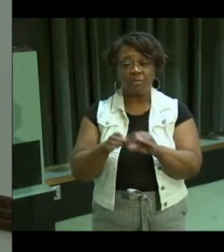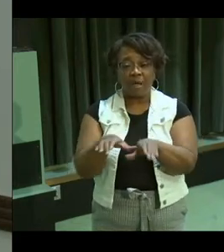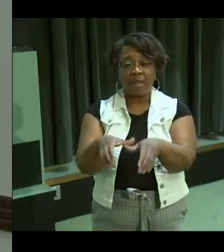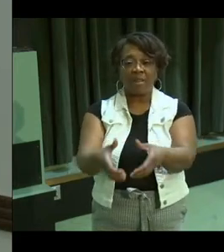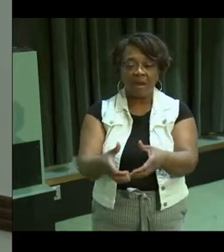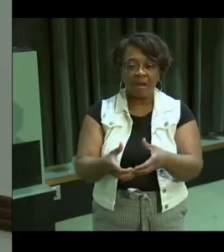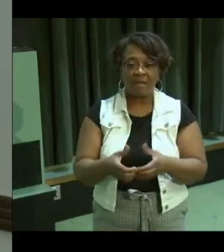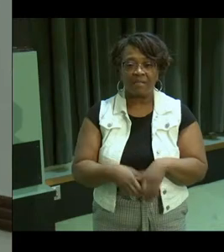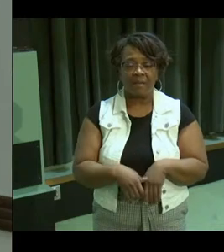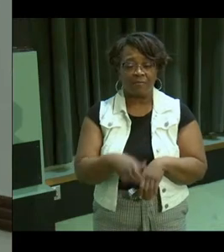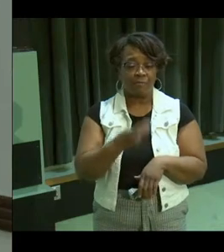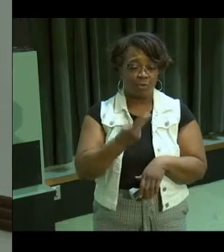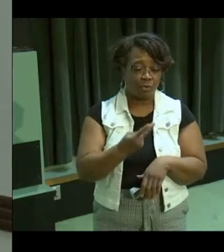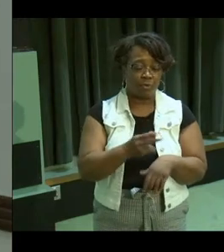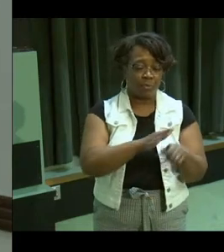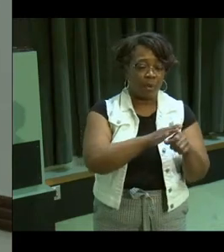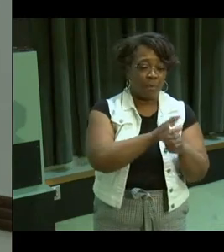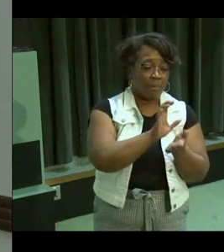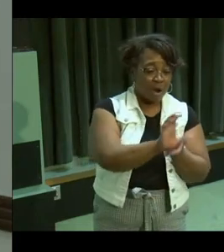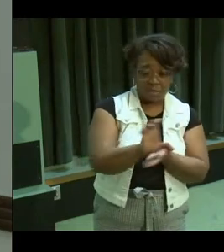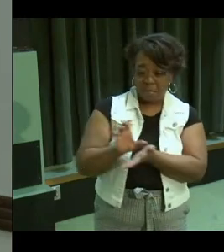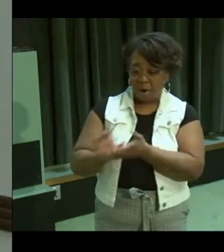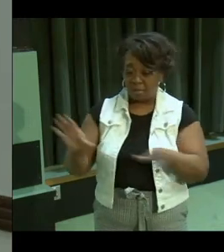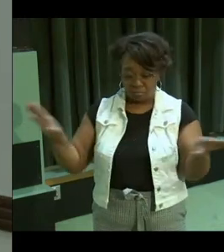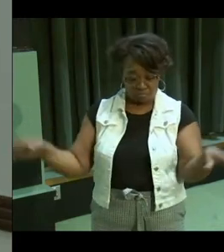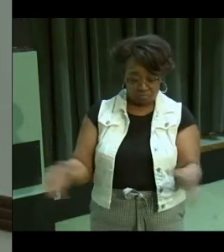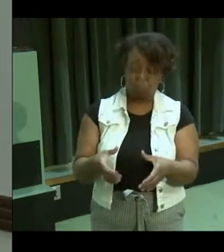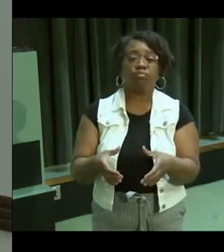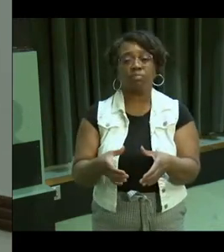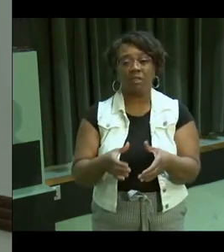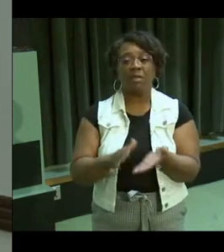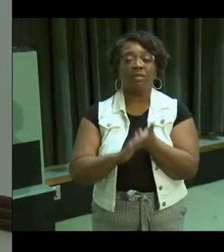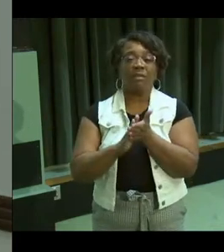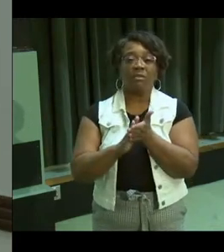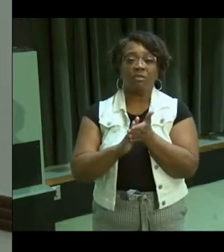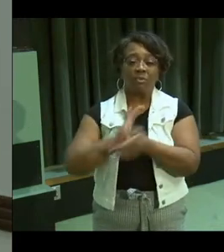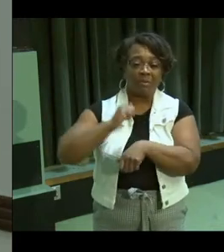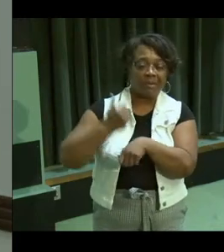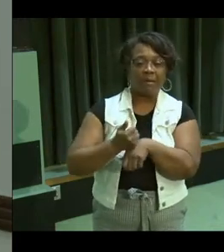historically disenfranchized